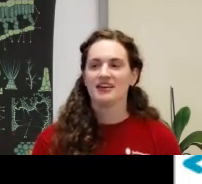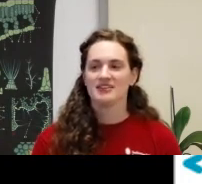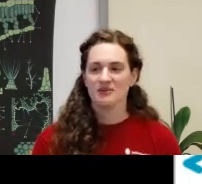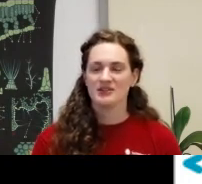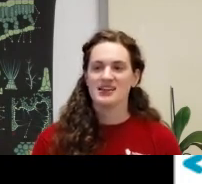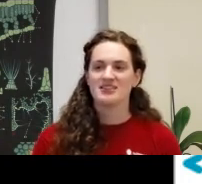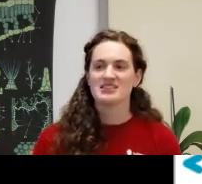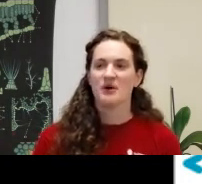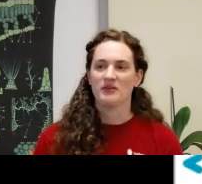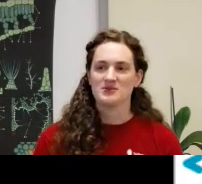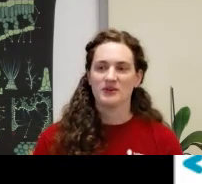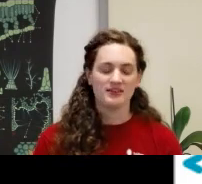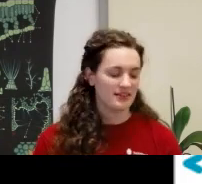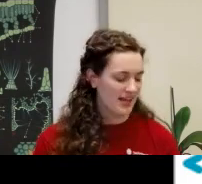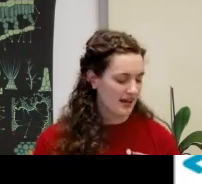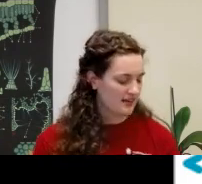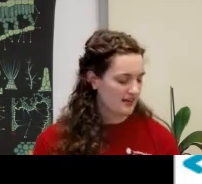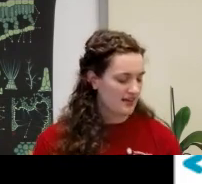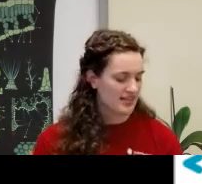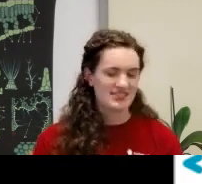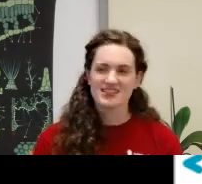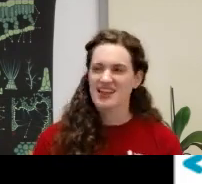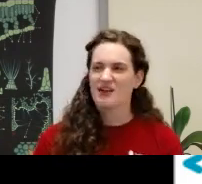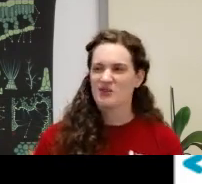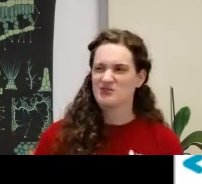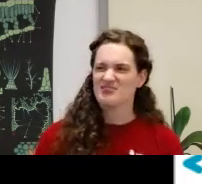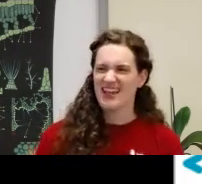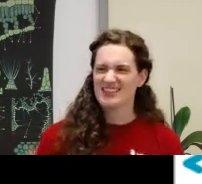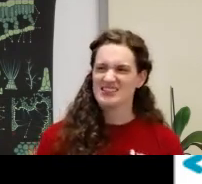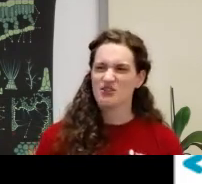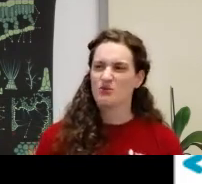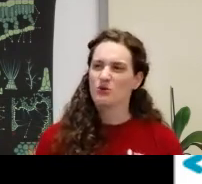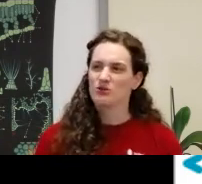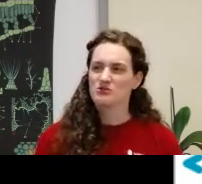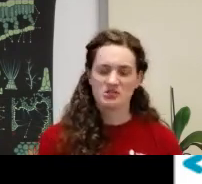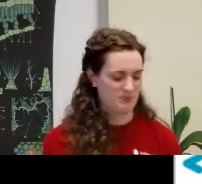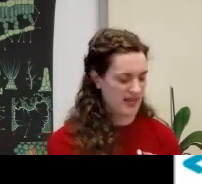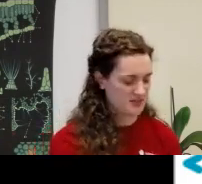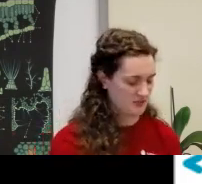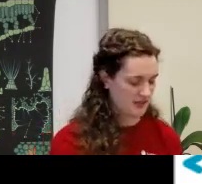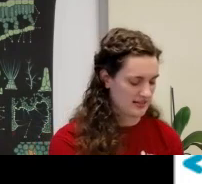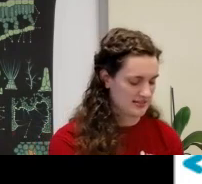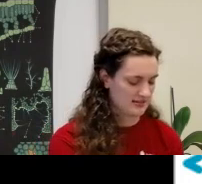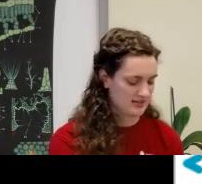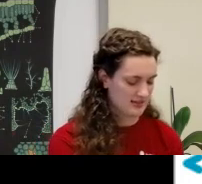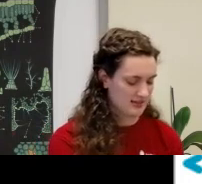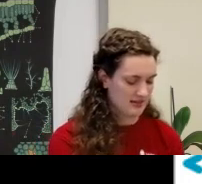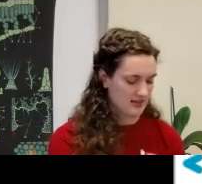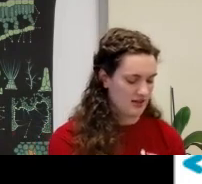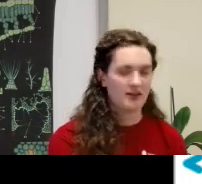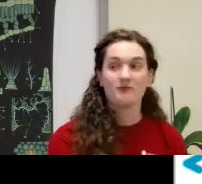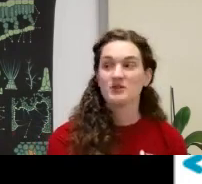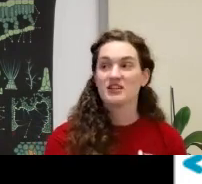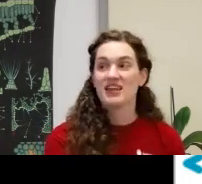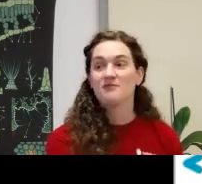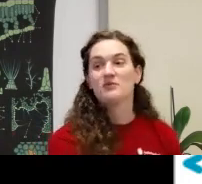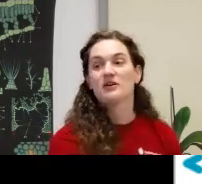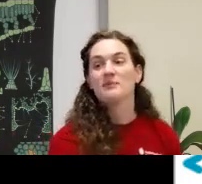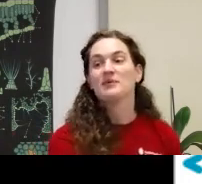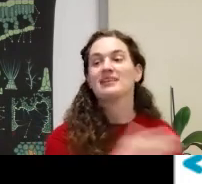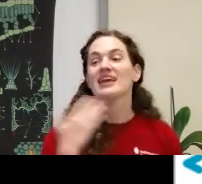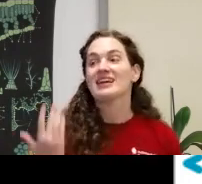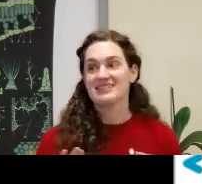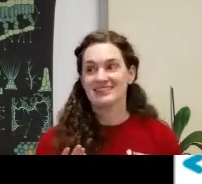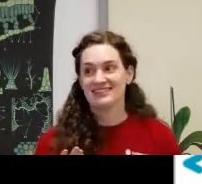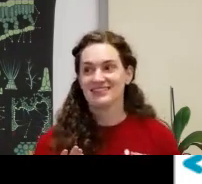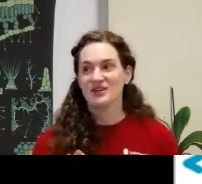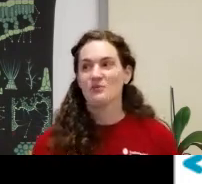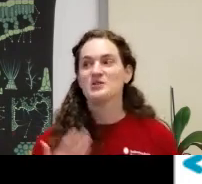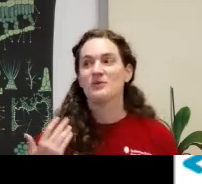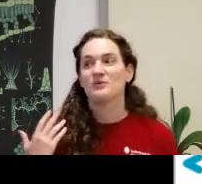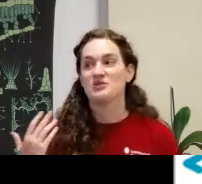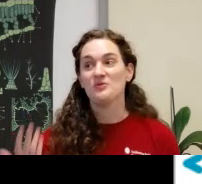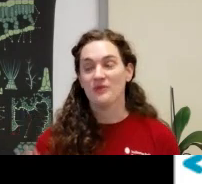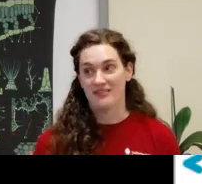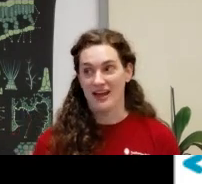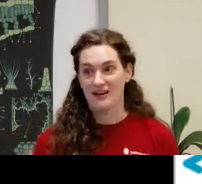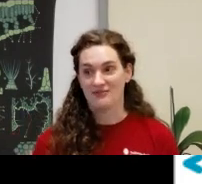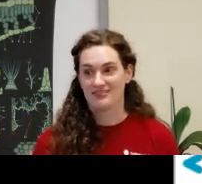Emily Borger: I hear someone say the smallest one yeah because it doesn't have those nasty thorns or spikes or things, unfortunately, if you were a plant which one would you rather have.